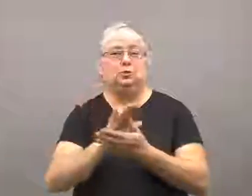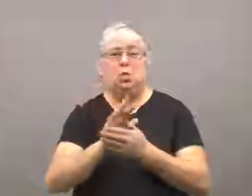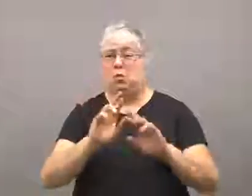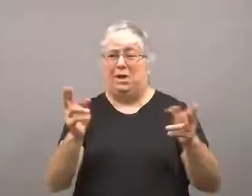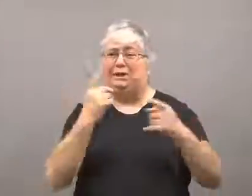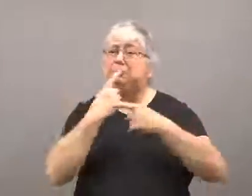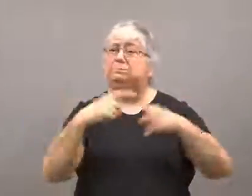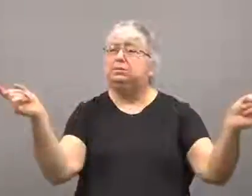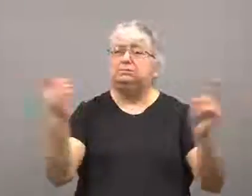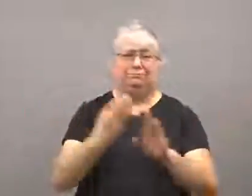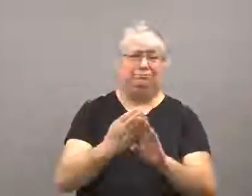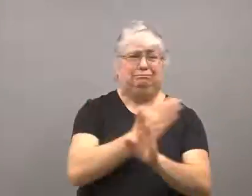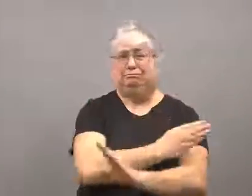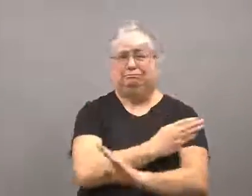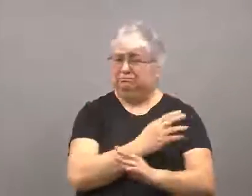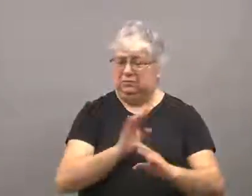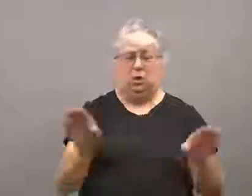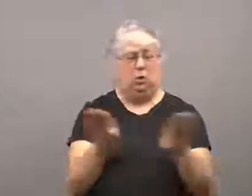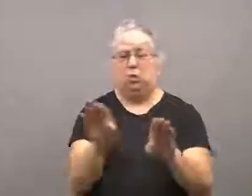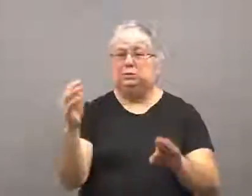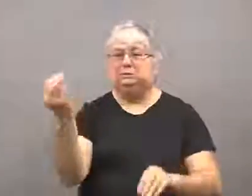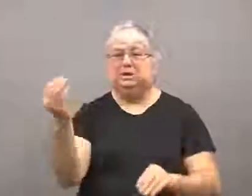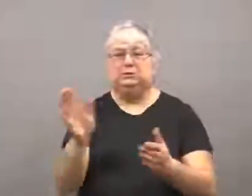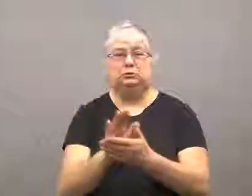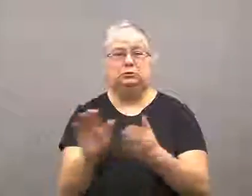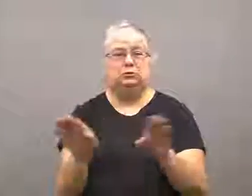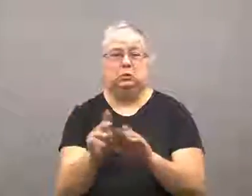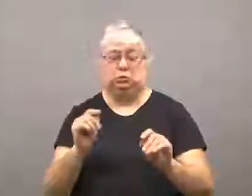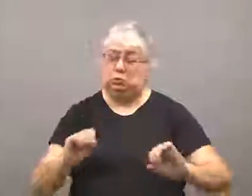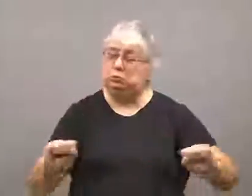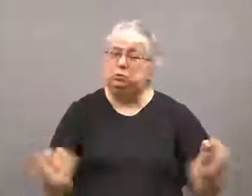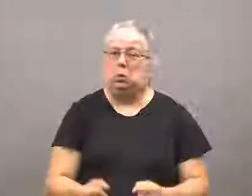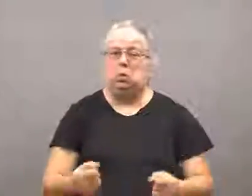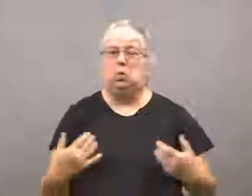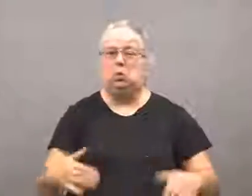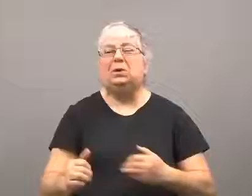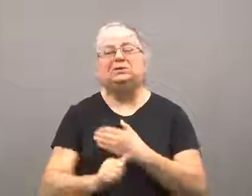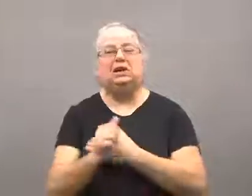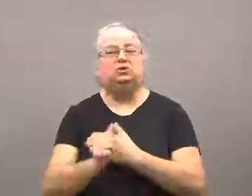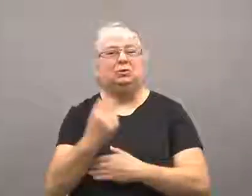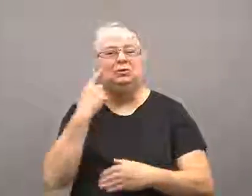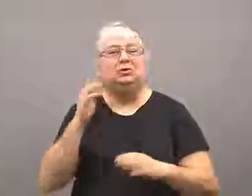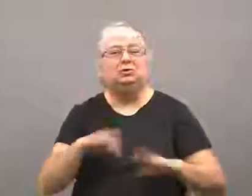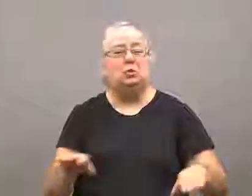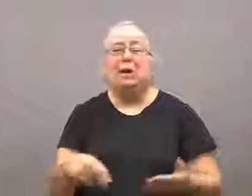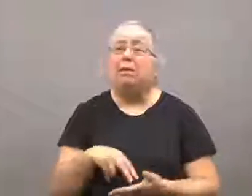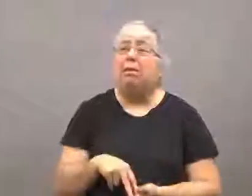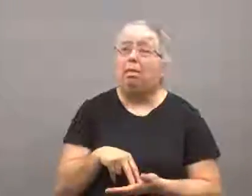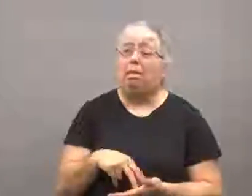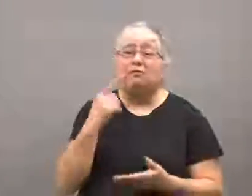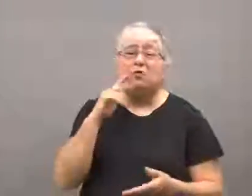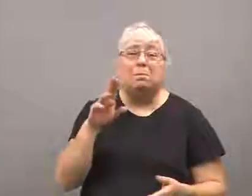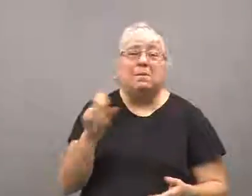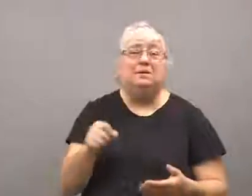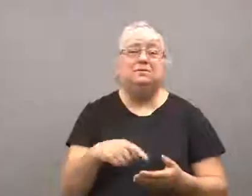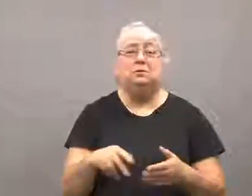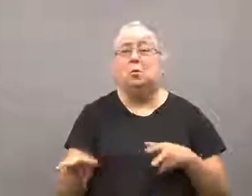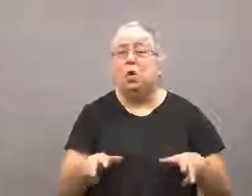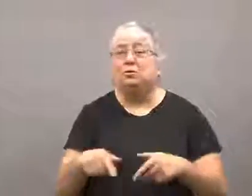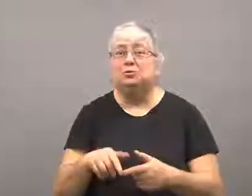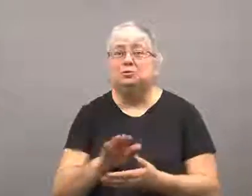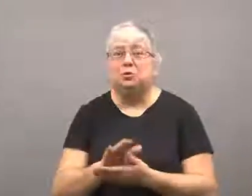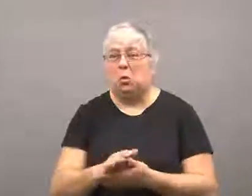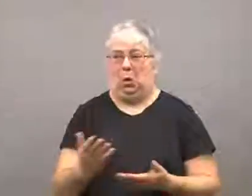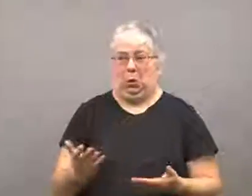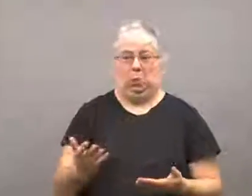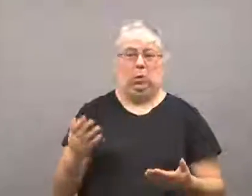All their schools are closed, as it's too dangerous